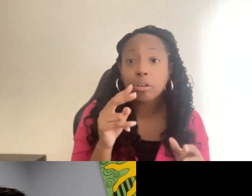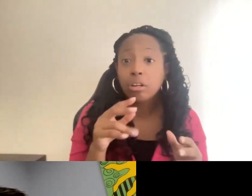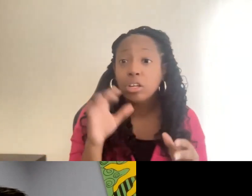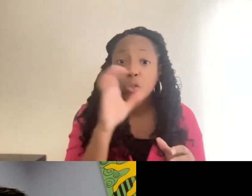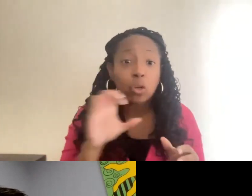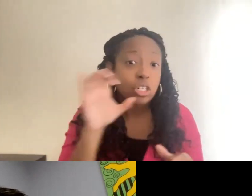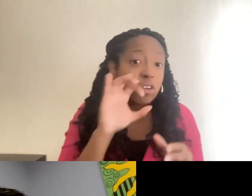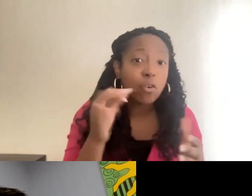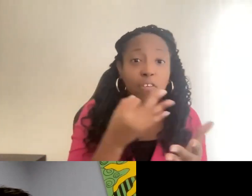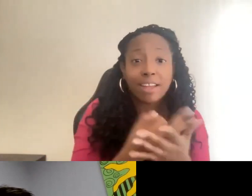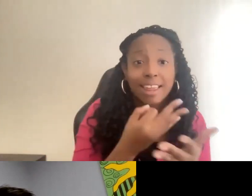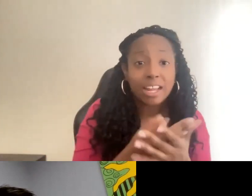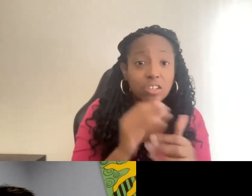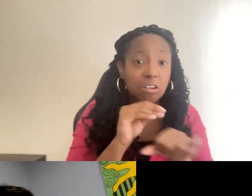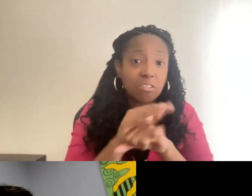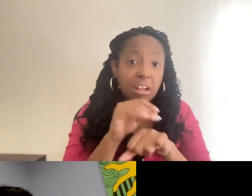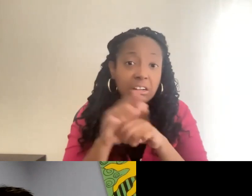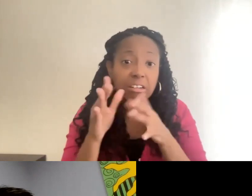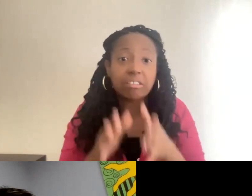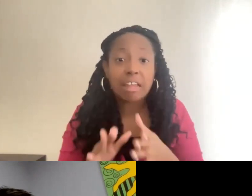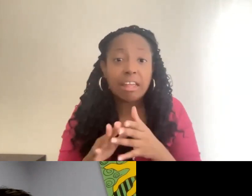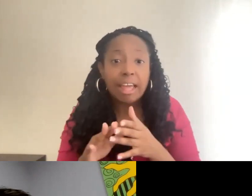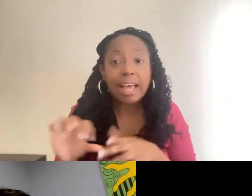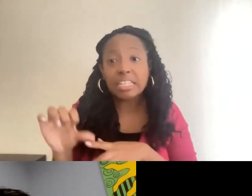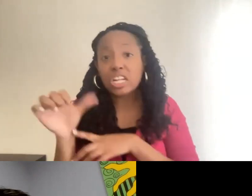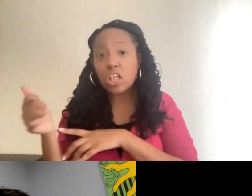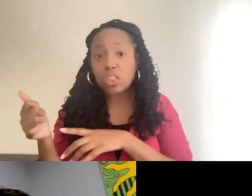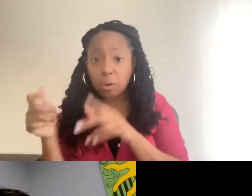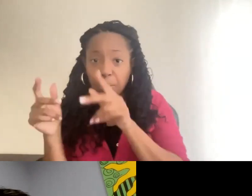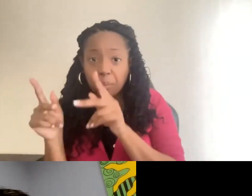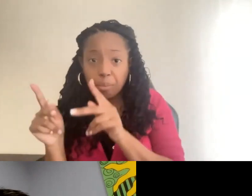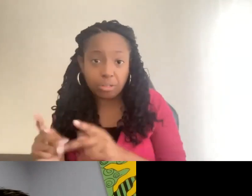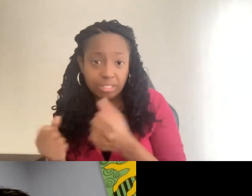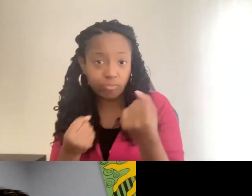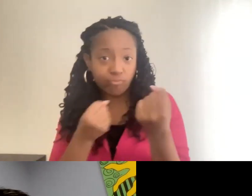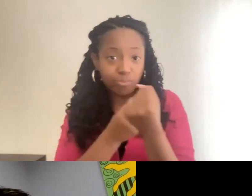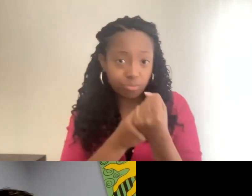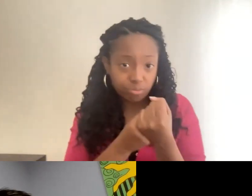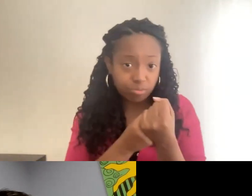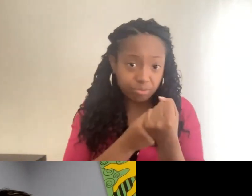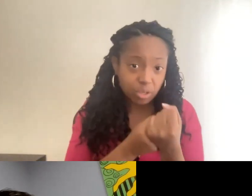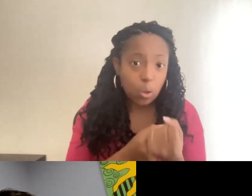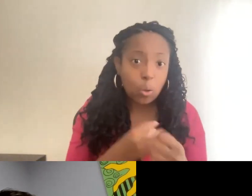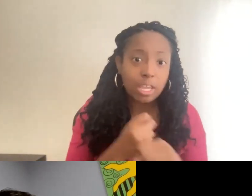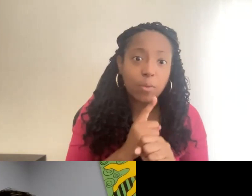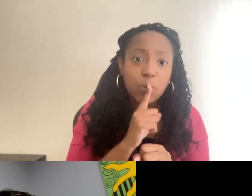qualified as a fiduciary you want a fiduciary that can really make sure that they're on your